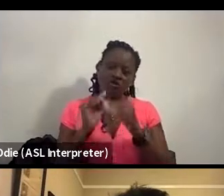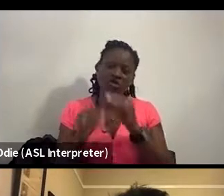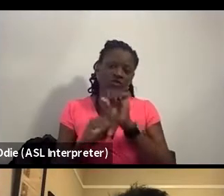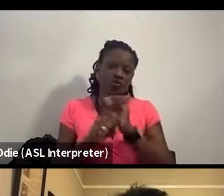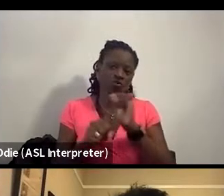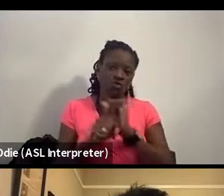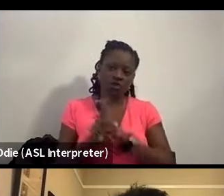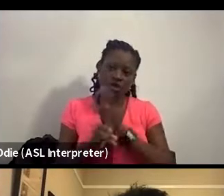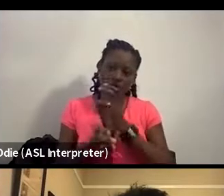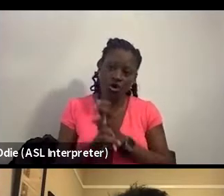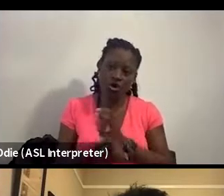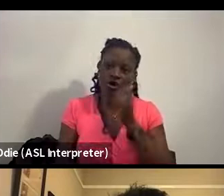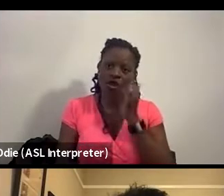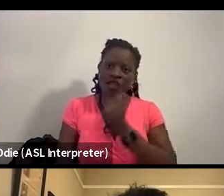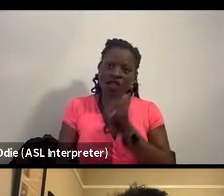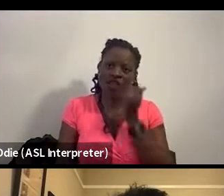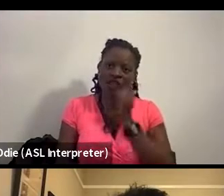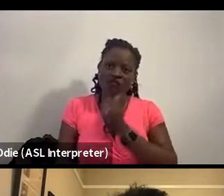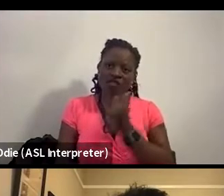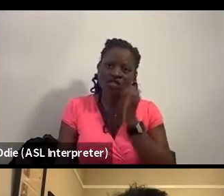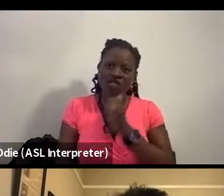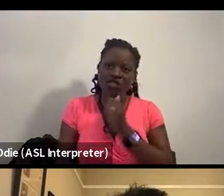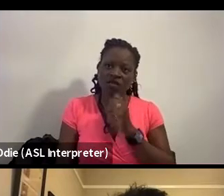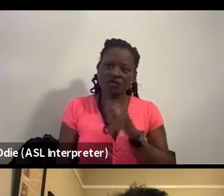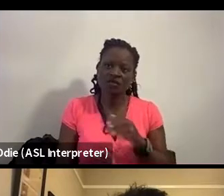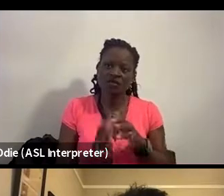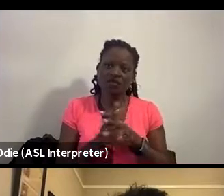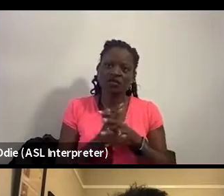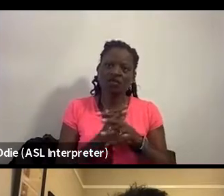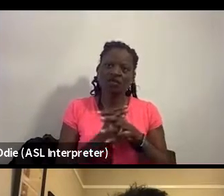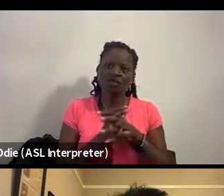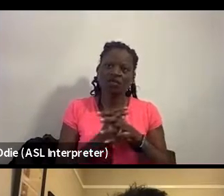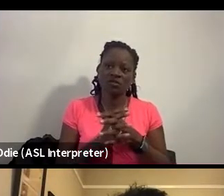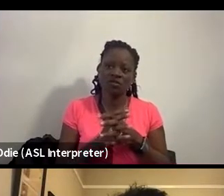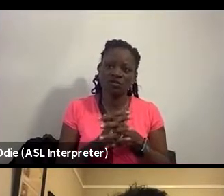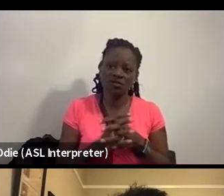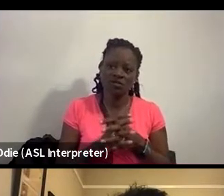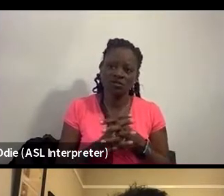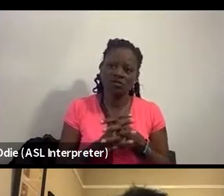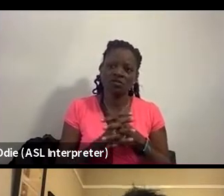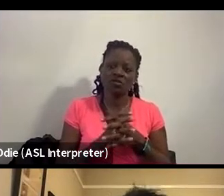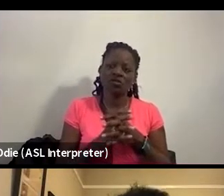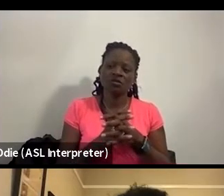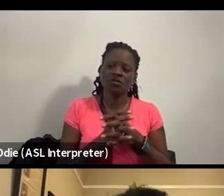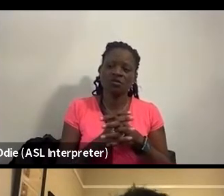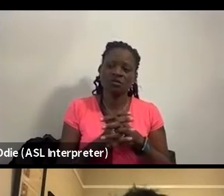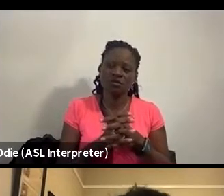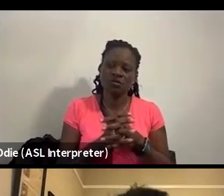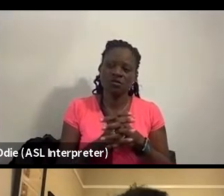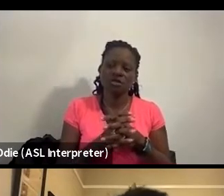on a daily basis, they're out in community and they know they are trusted messengers. And they are I think, as we said, the